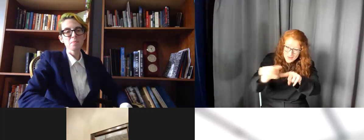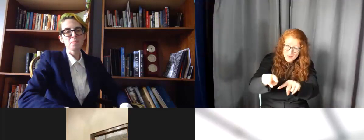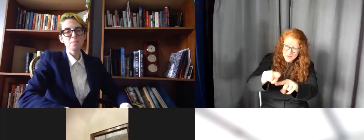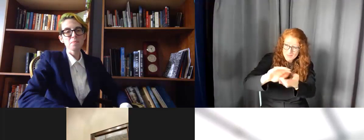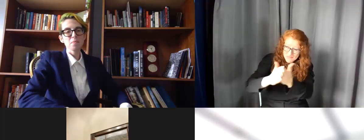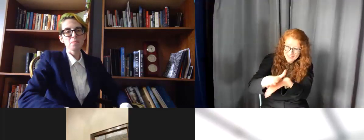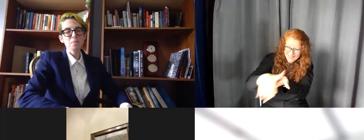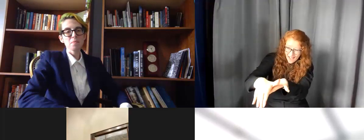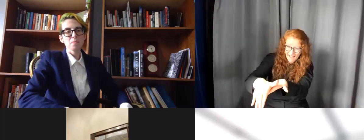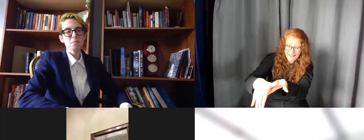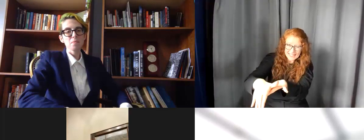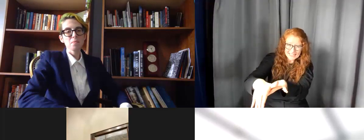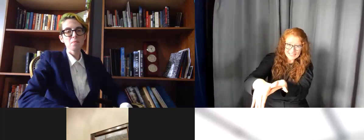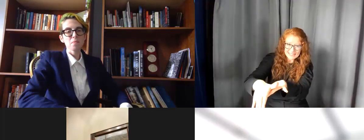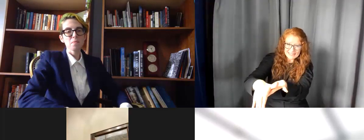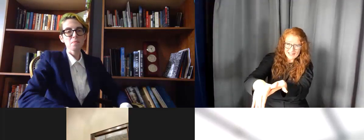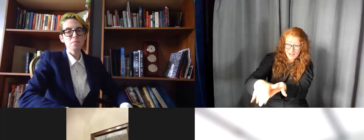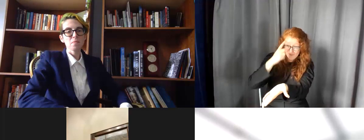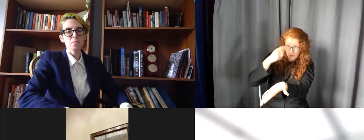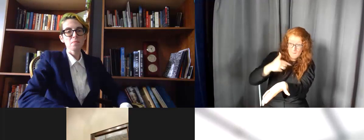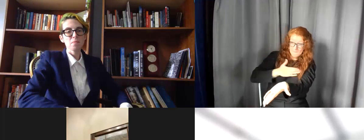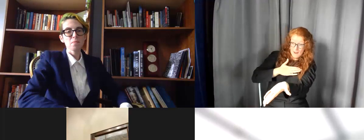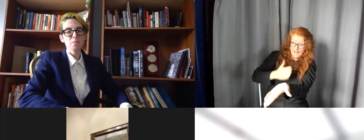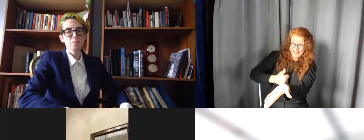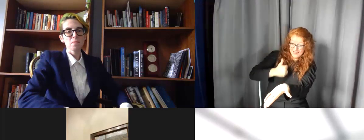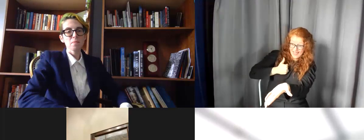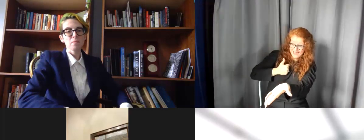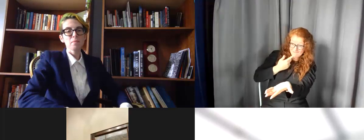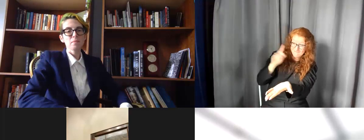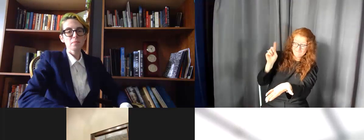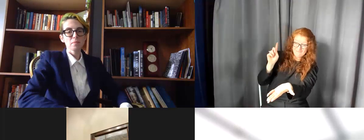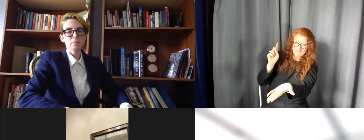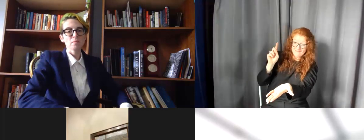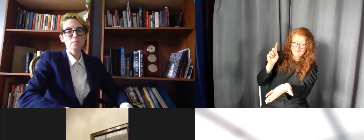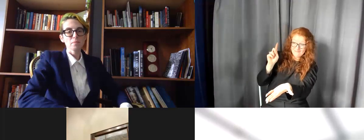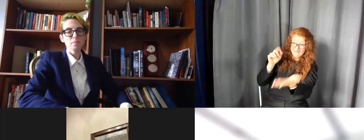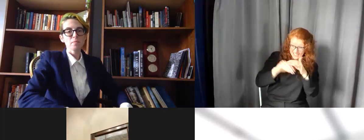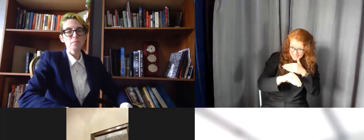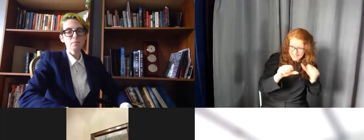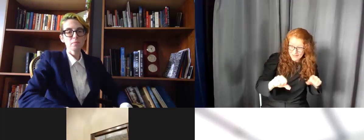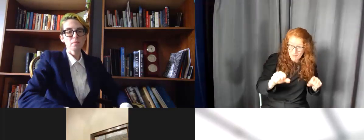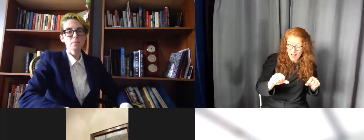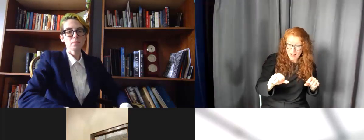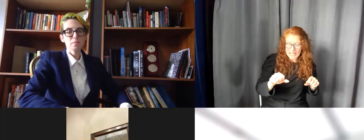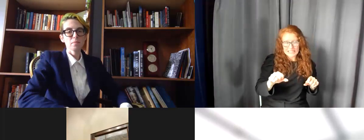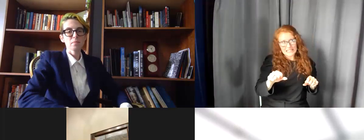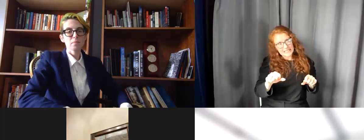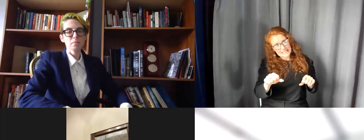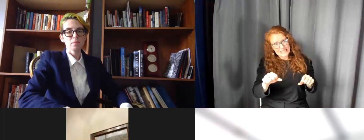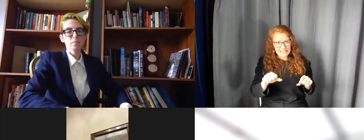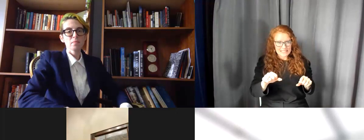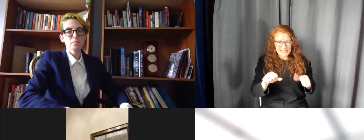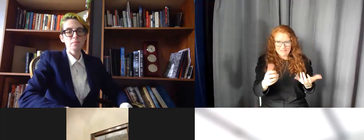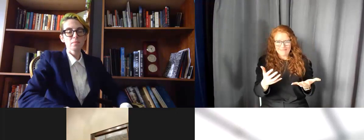Grace: that we need to make this world more accessible in a world that should be accessible. I I suppose, if that makes any sense.